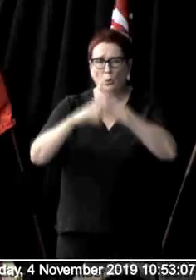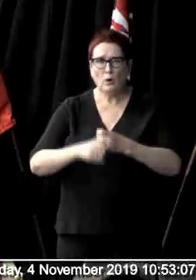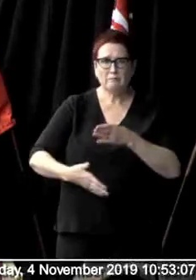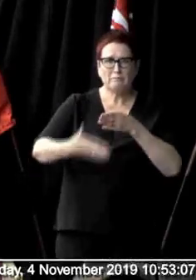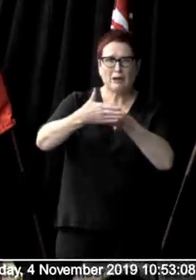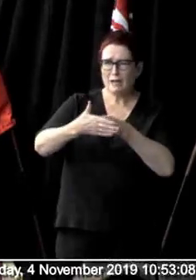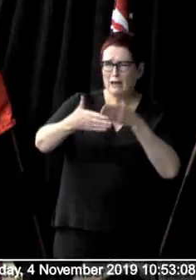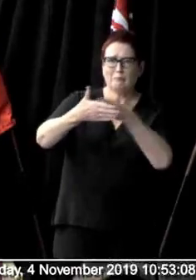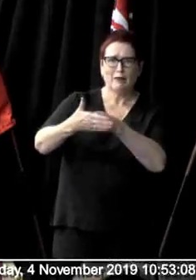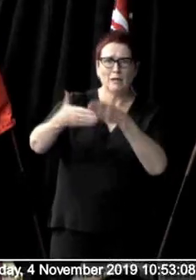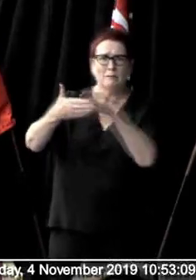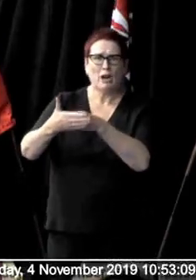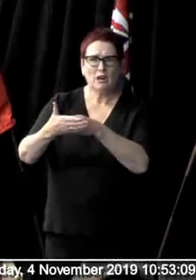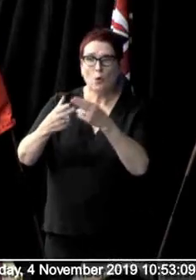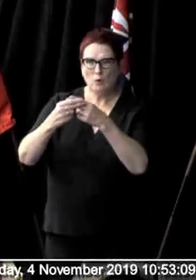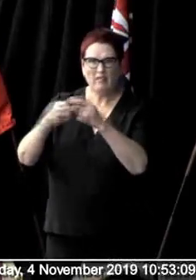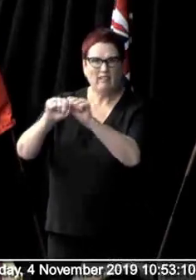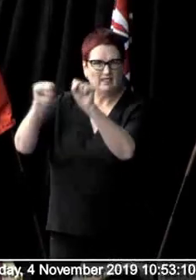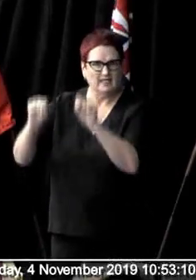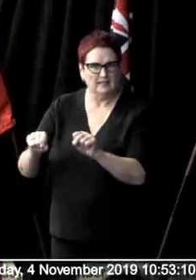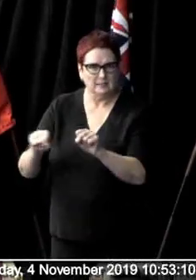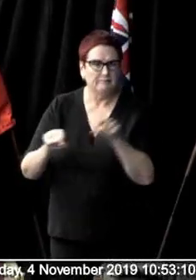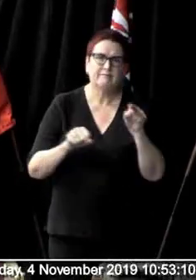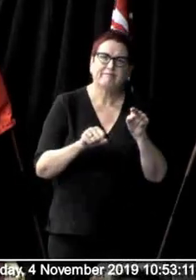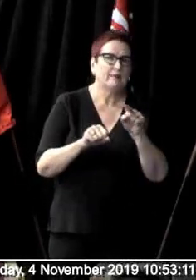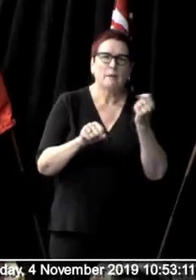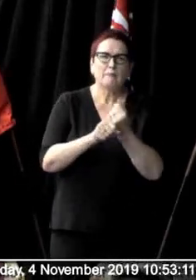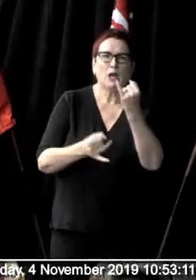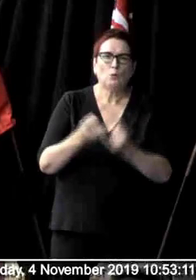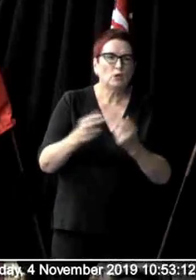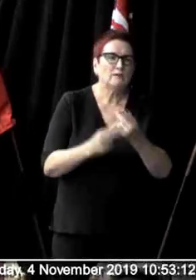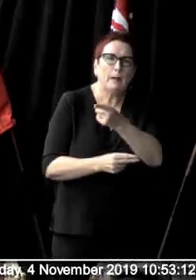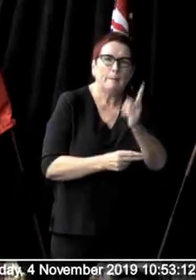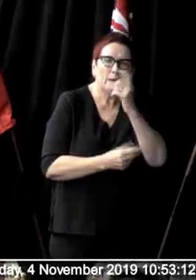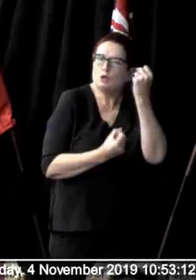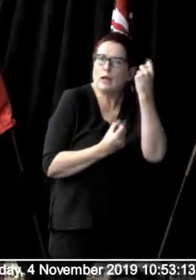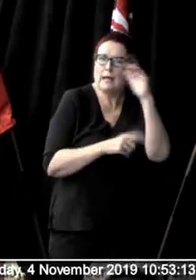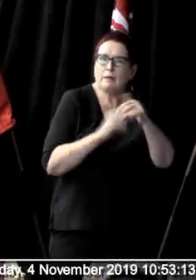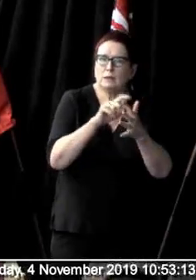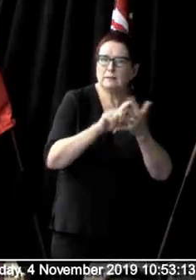are compounded by a lack of understanding. The names in this story I’m about to read have, of course, been changed.